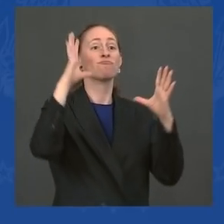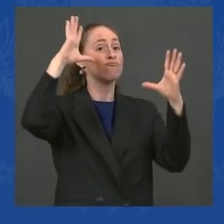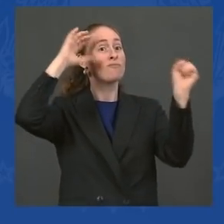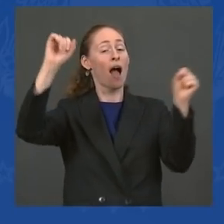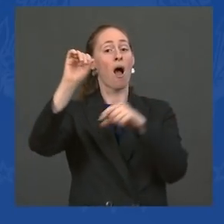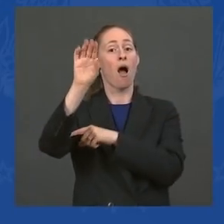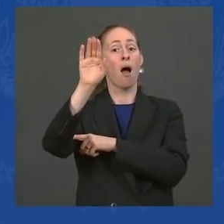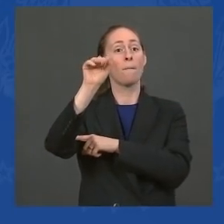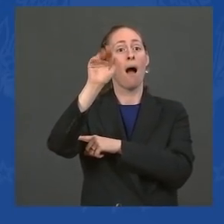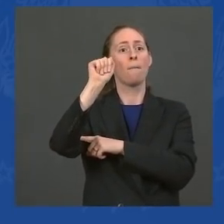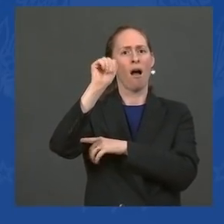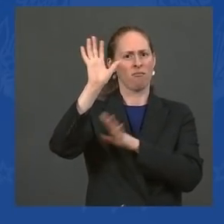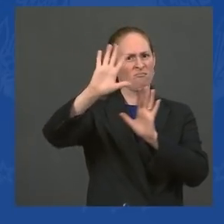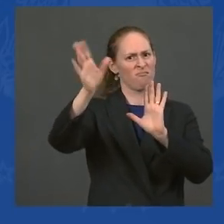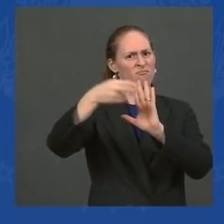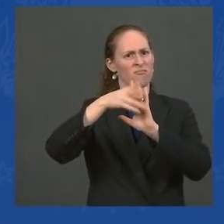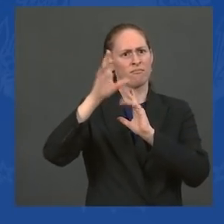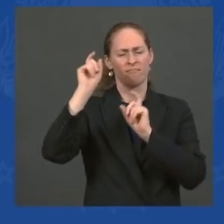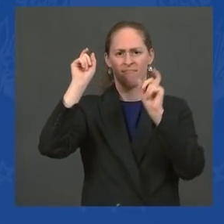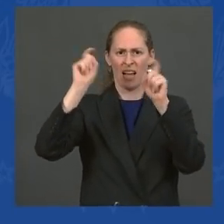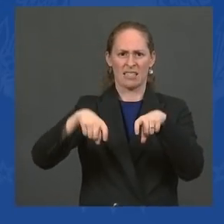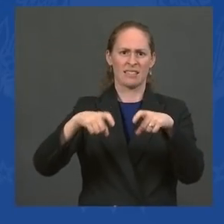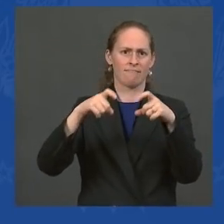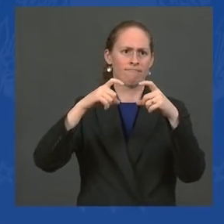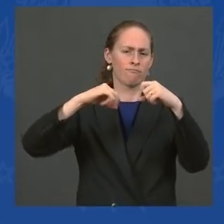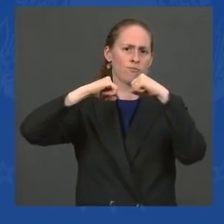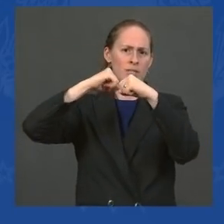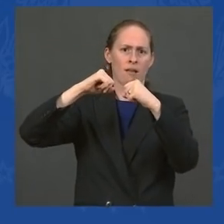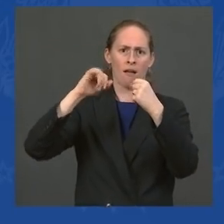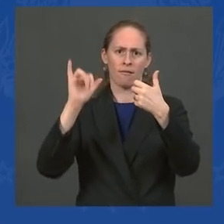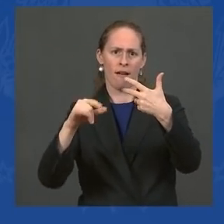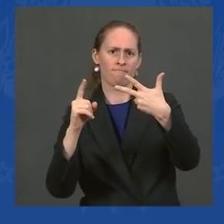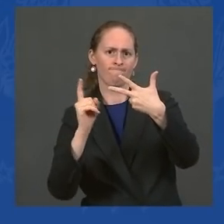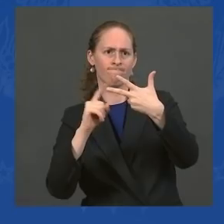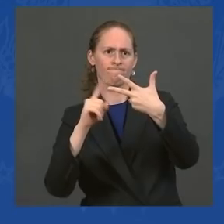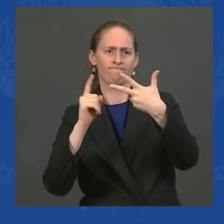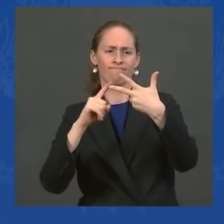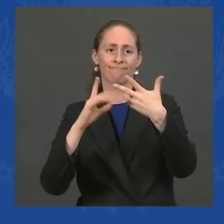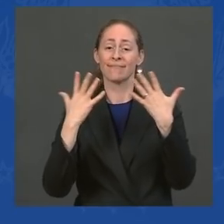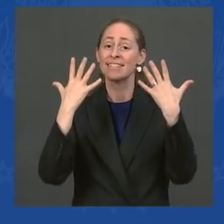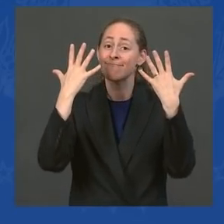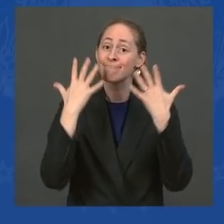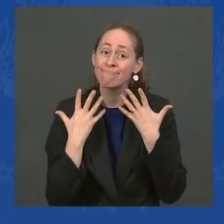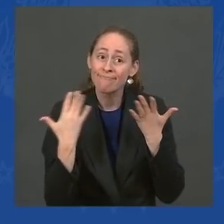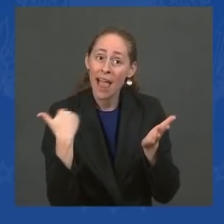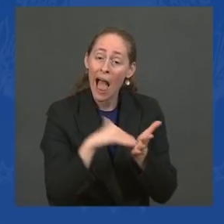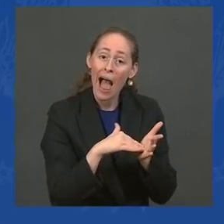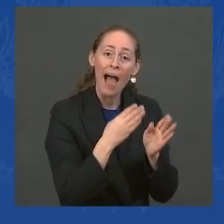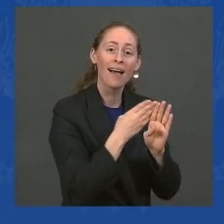recognizing its irreplaceable value. Again, my predecessor chipped away at its protections.